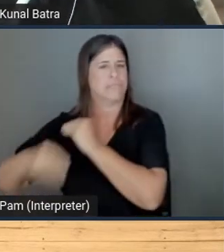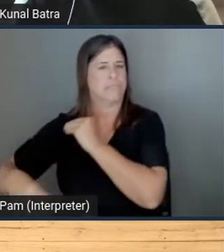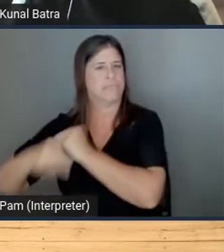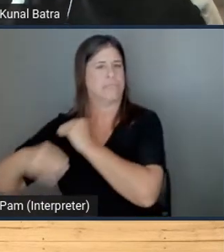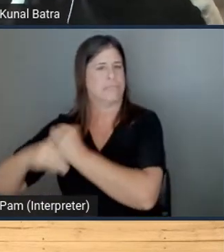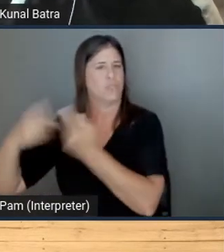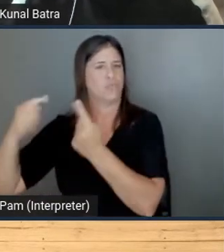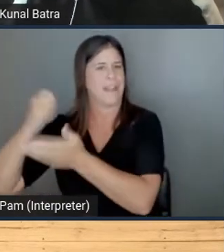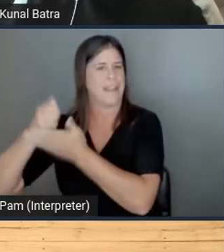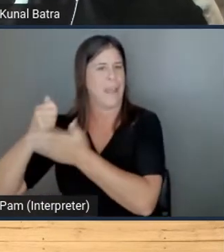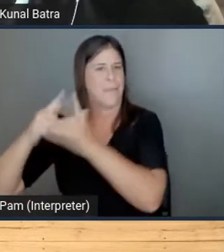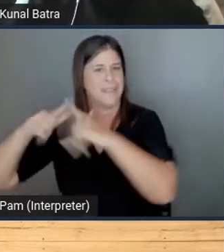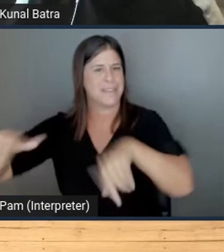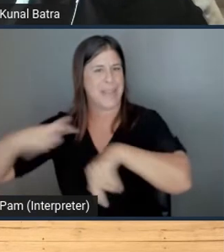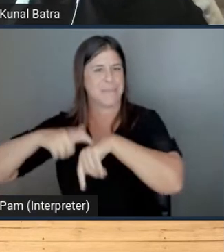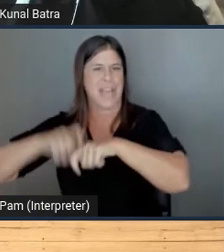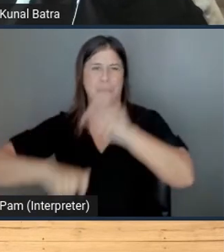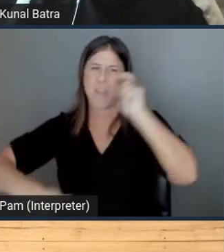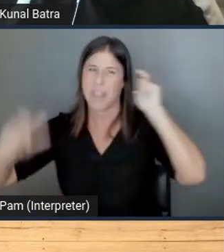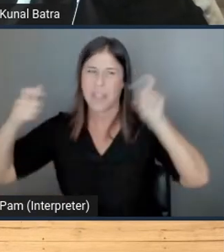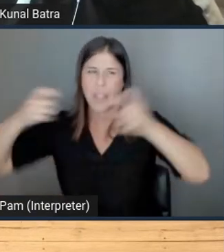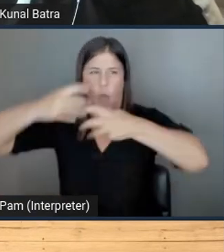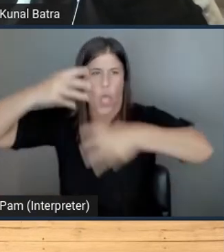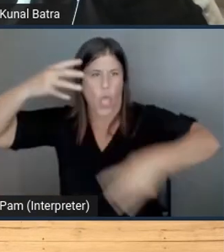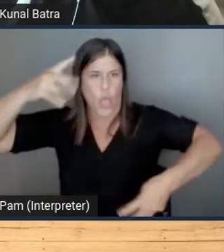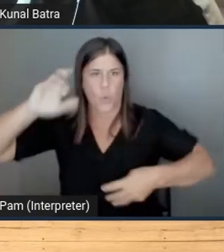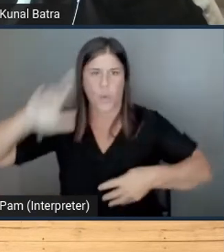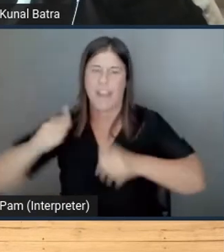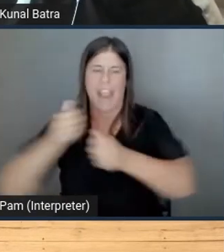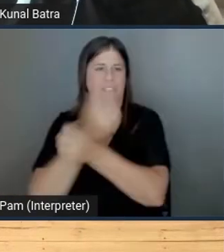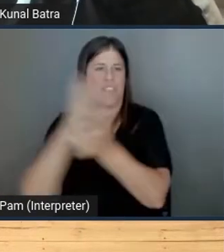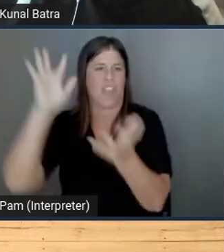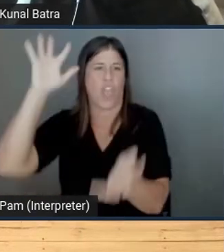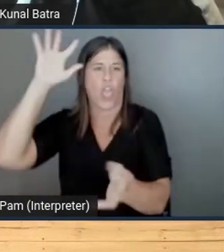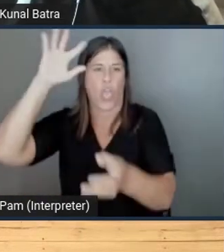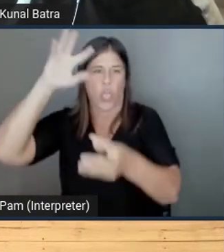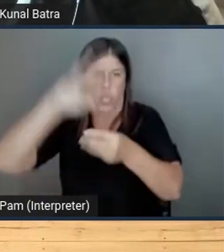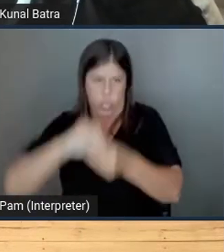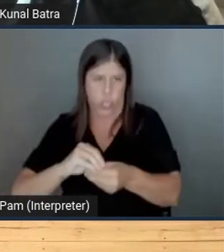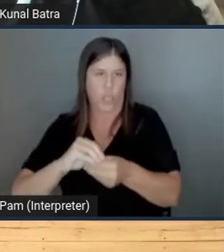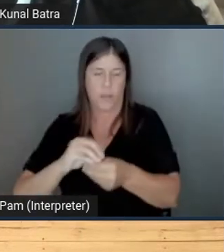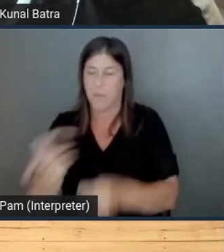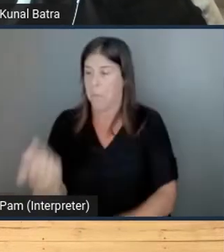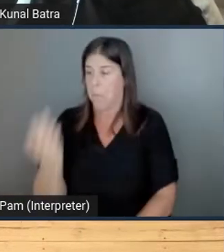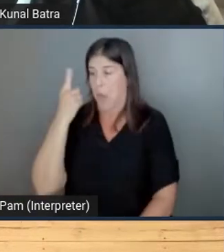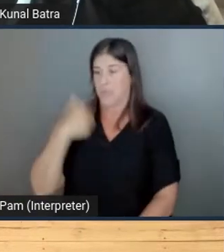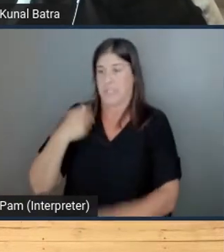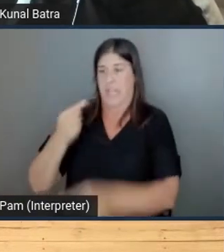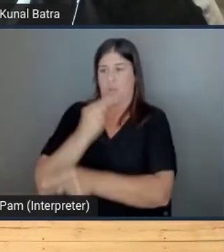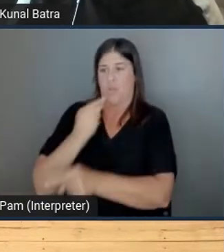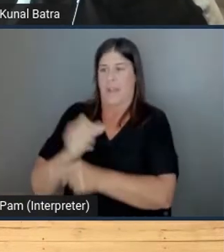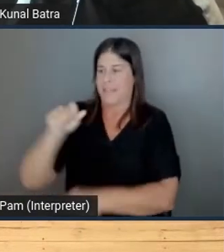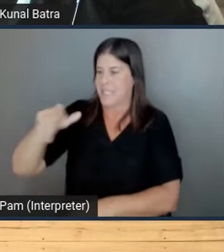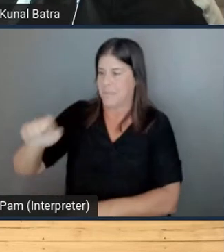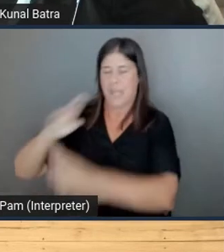with big queries and everything was falling over. And so, if I understand correctly, the SPICE protects me from that. Exactly. - I could have